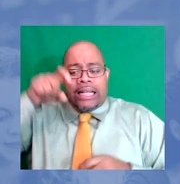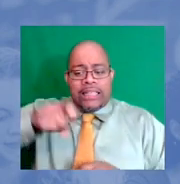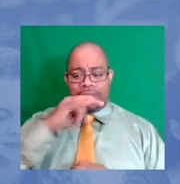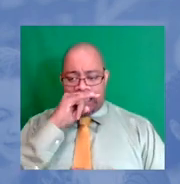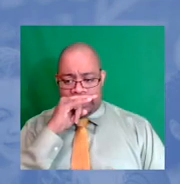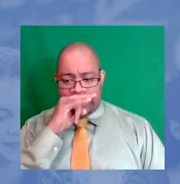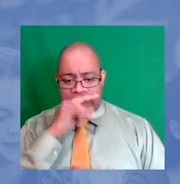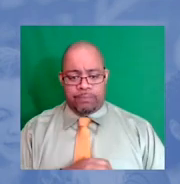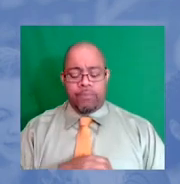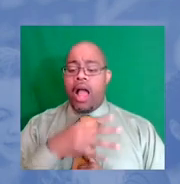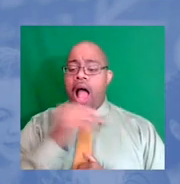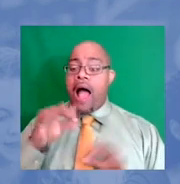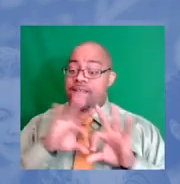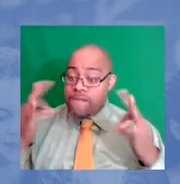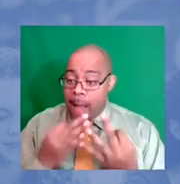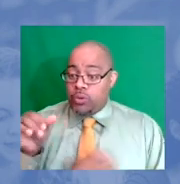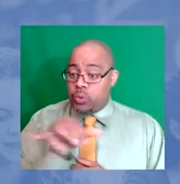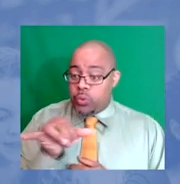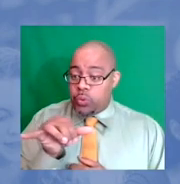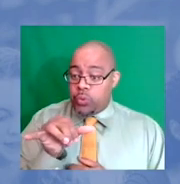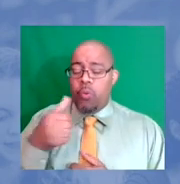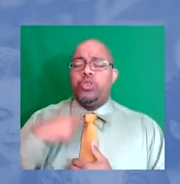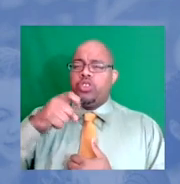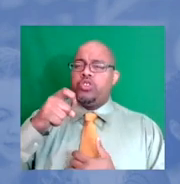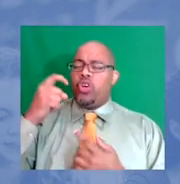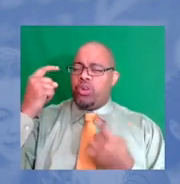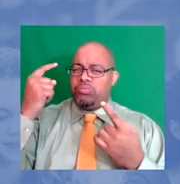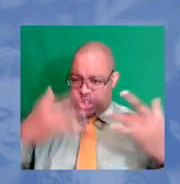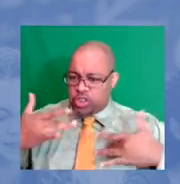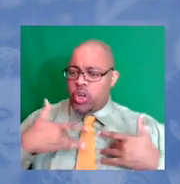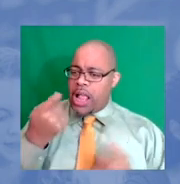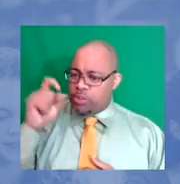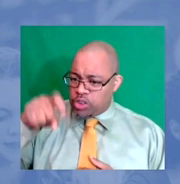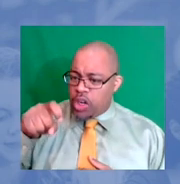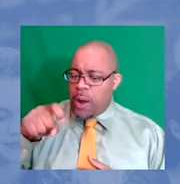AND WE SHOULD ALL BE CONCERNED, BECAUSE THERE IS A RISE IN HOME SCHOOLING, THERE ARE MORE